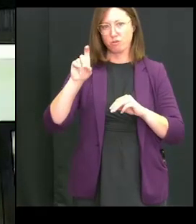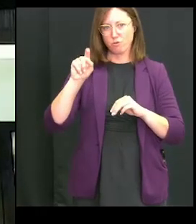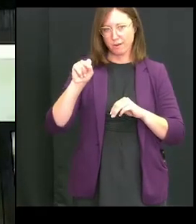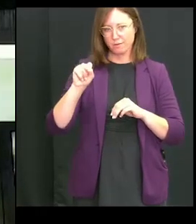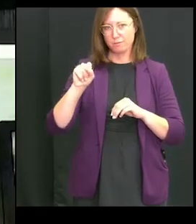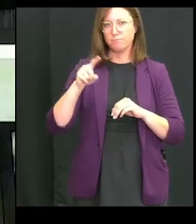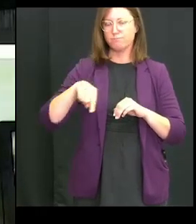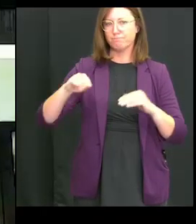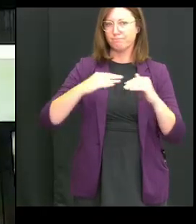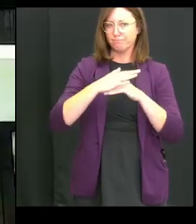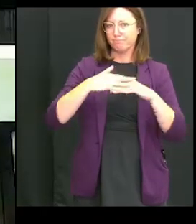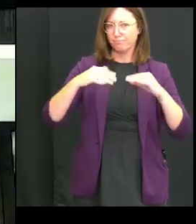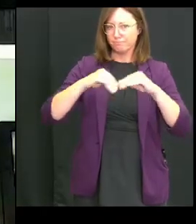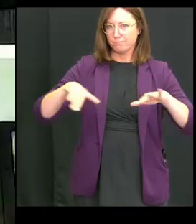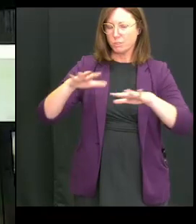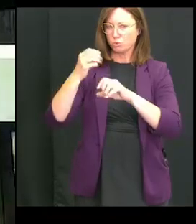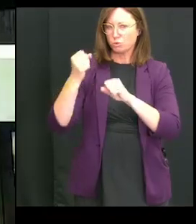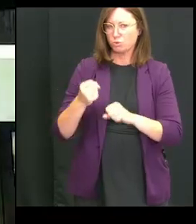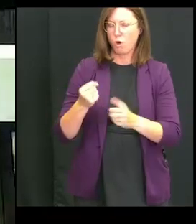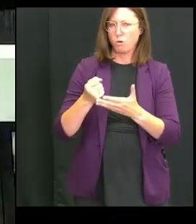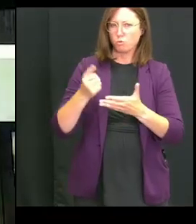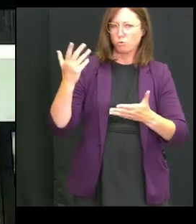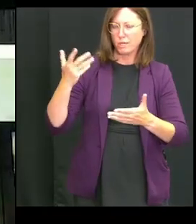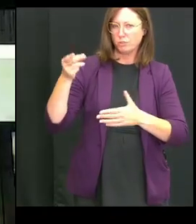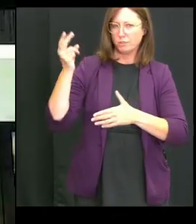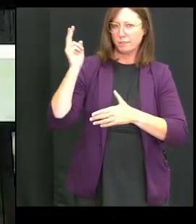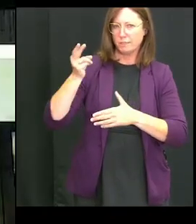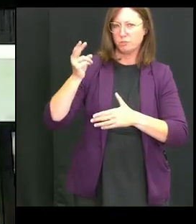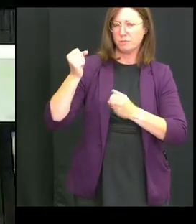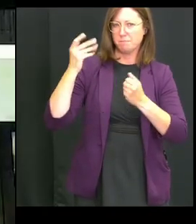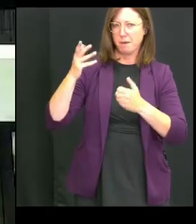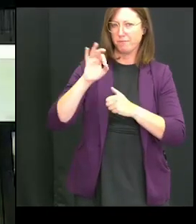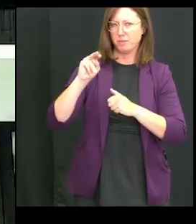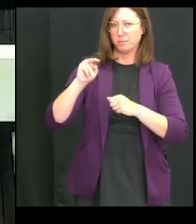These lands are rich in the history and modern traditions of many first nations in the Métis,